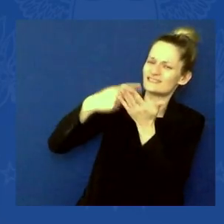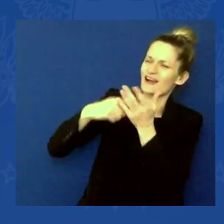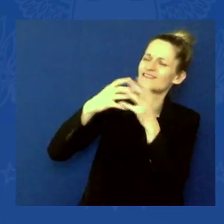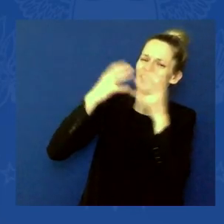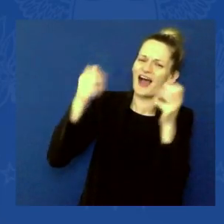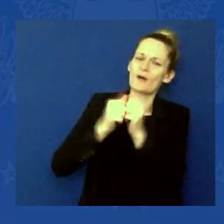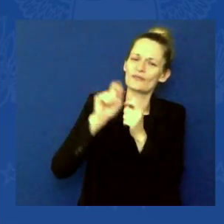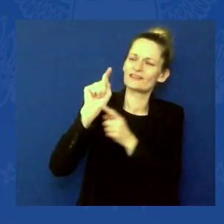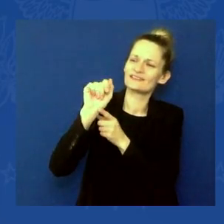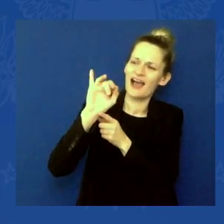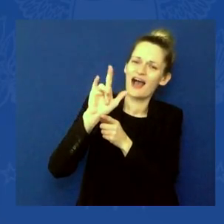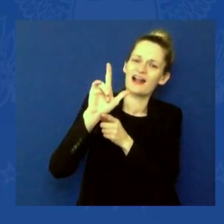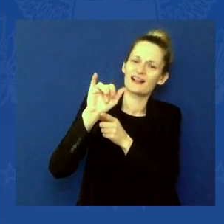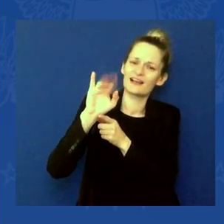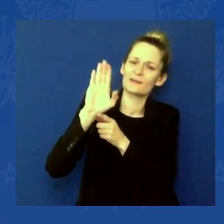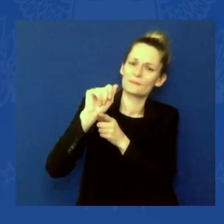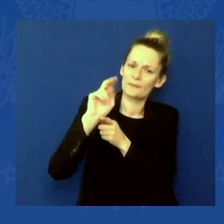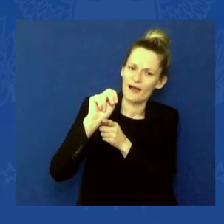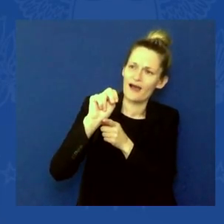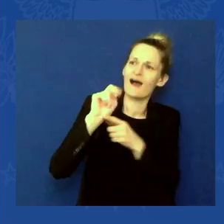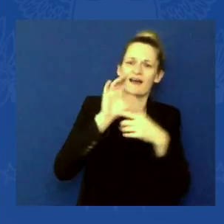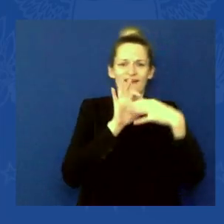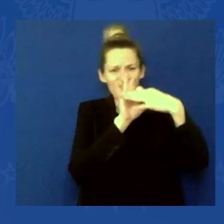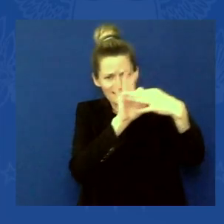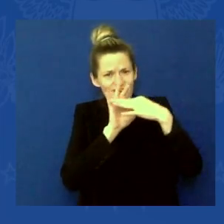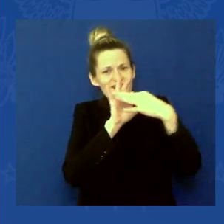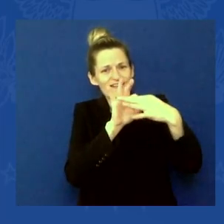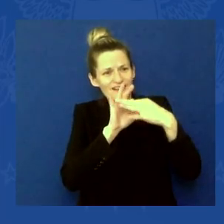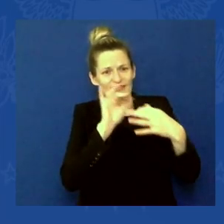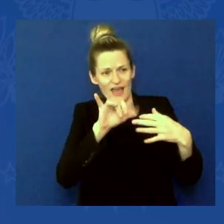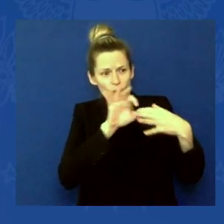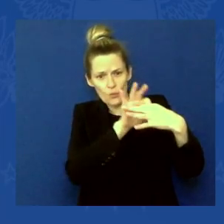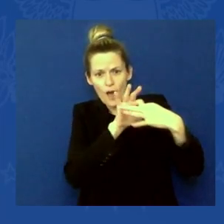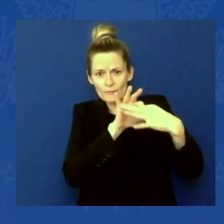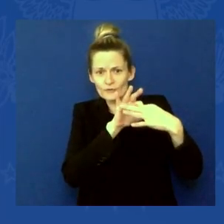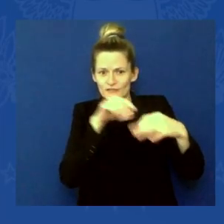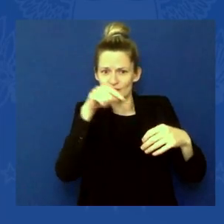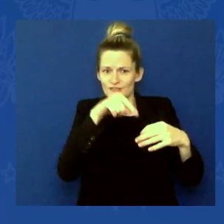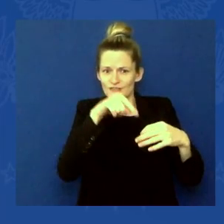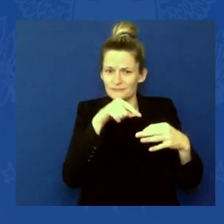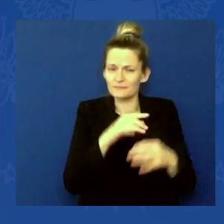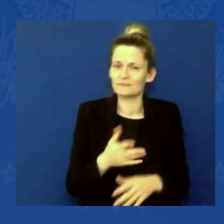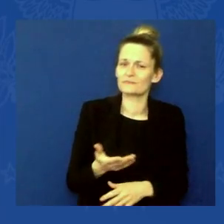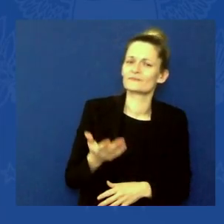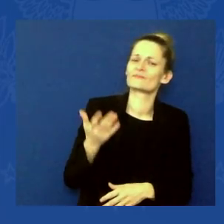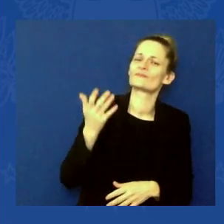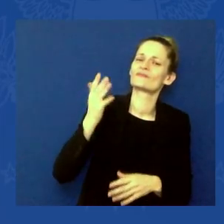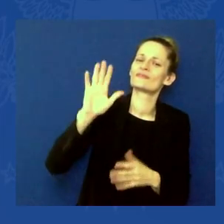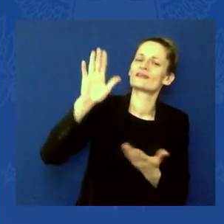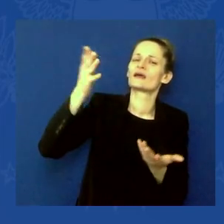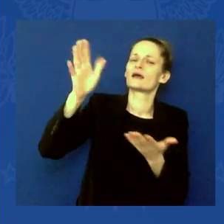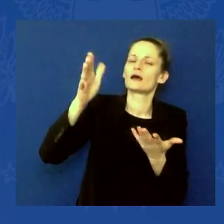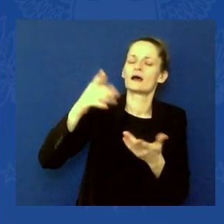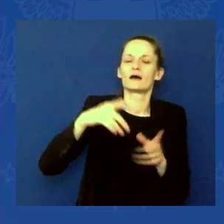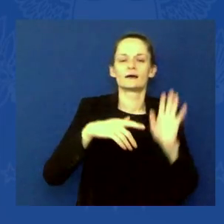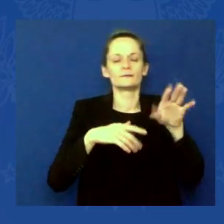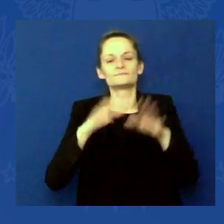That remains to be seen whether we ask that question. Ed, fire away. The Press: Thanks, Mr. President. The President: I don't want you jumping over that The Press: Just following up on Andrew's question.